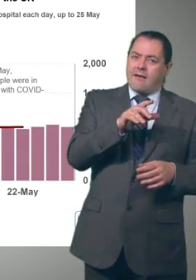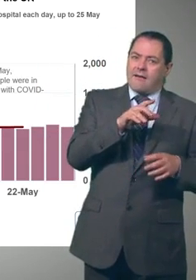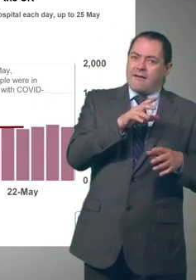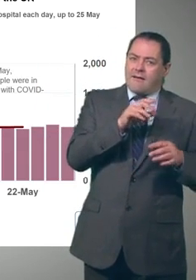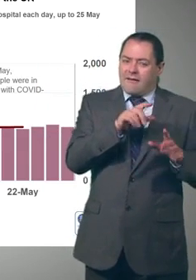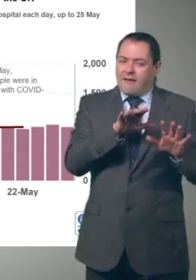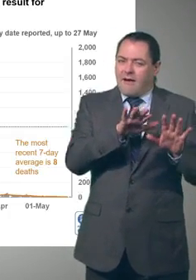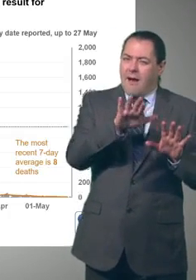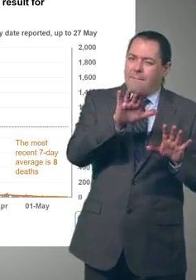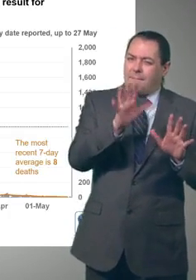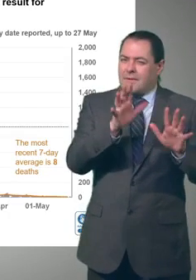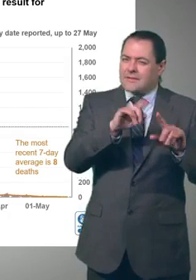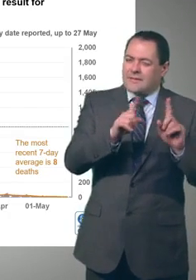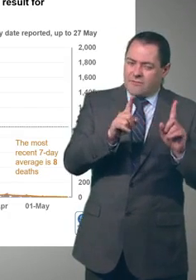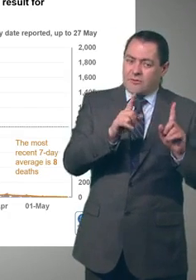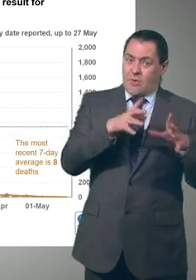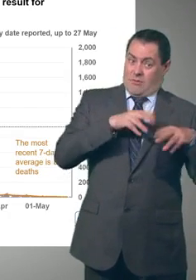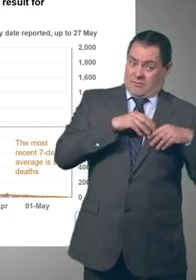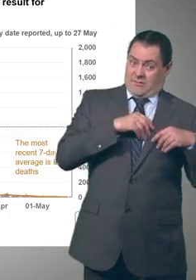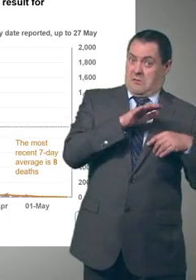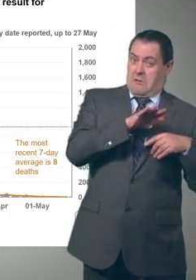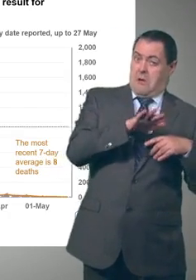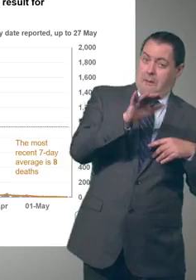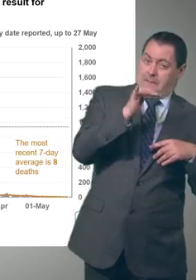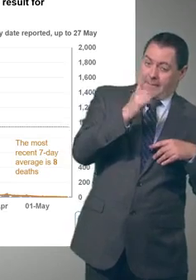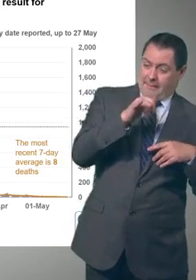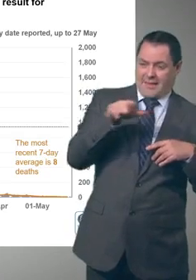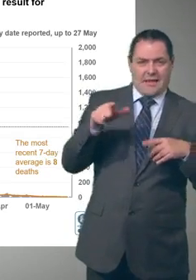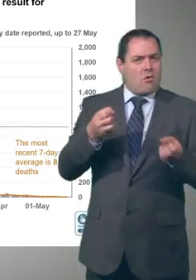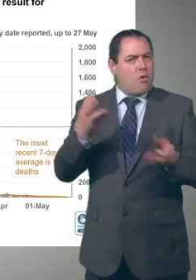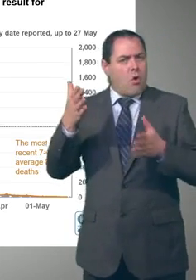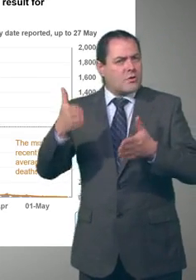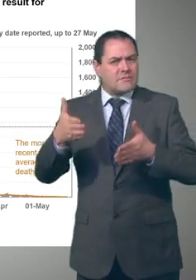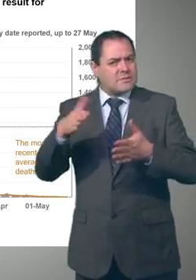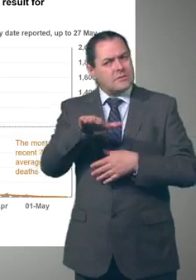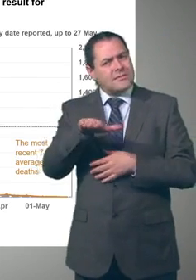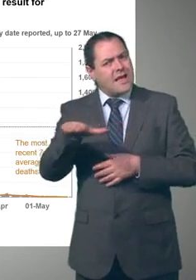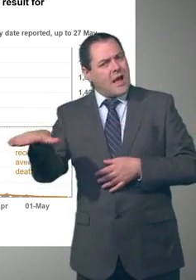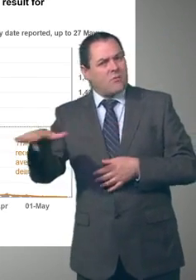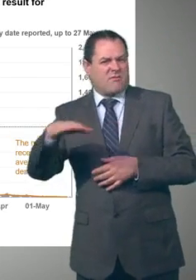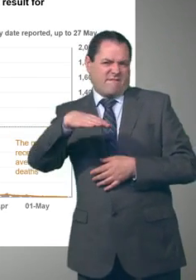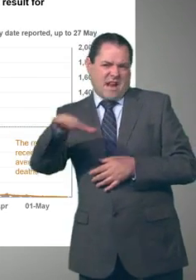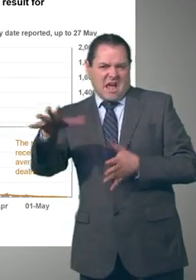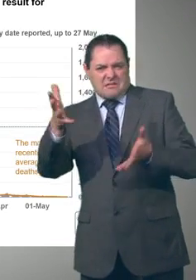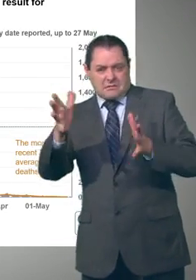and then if we go on to the next slide. sadly we can see